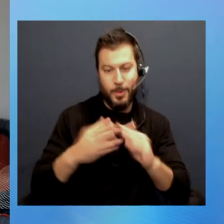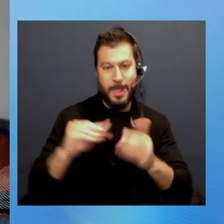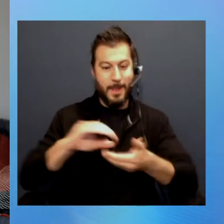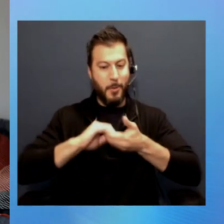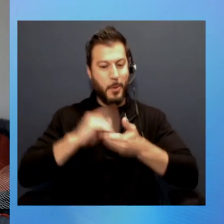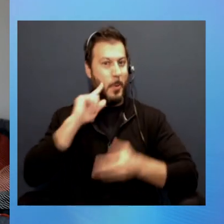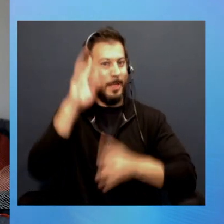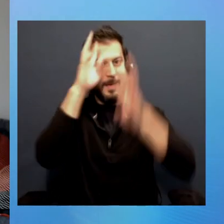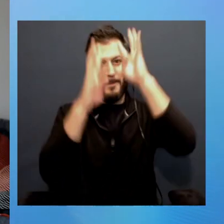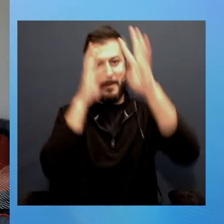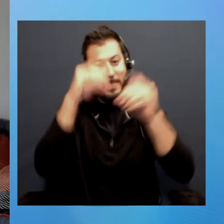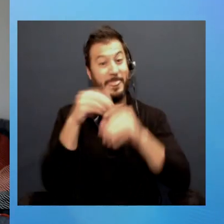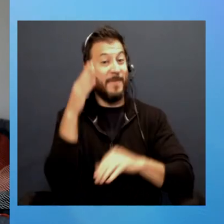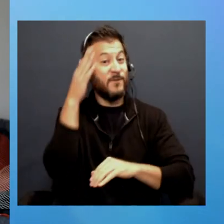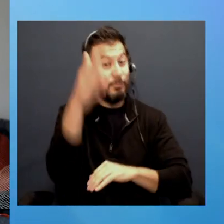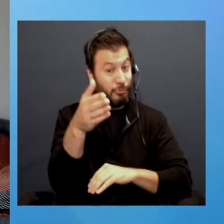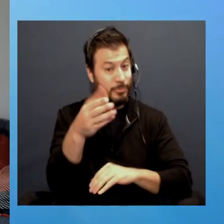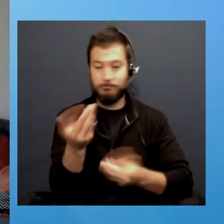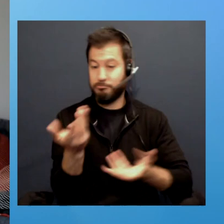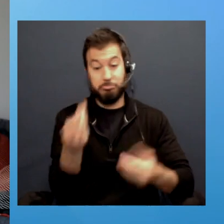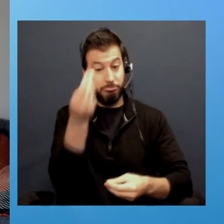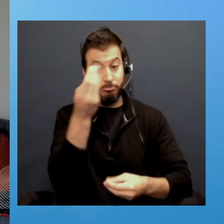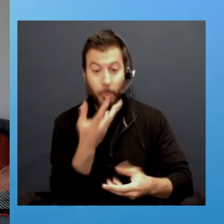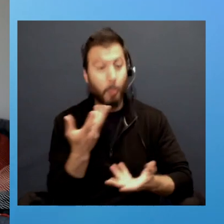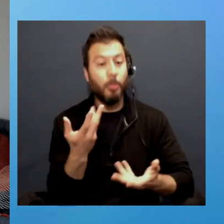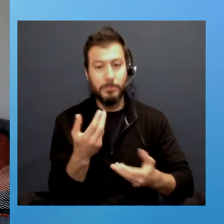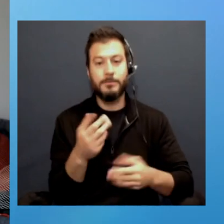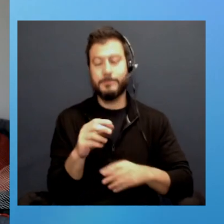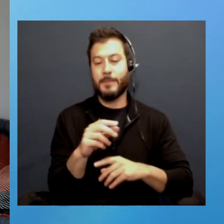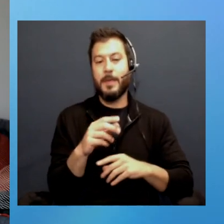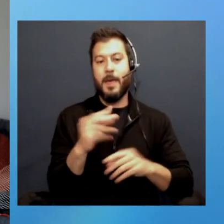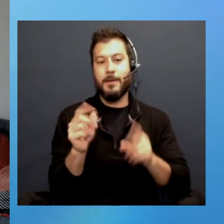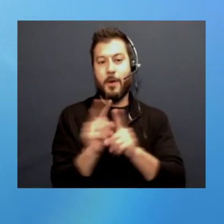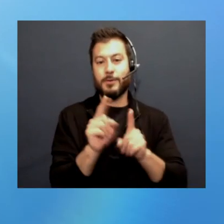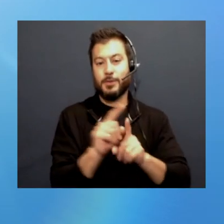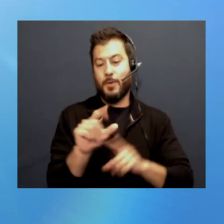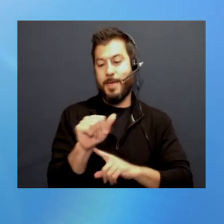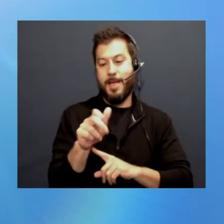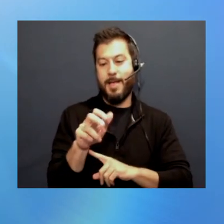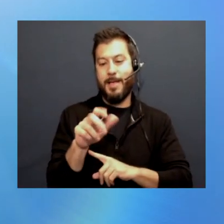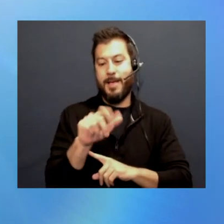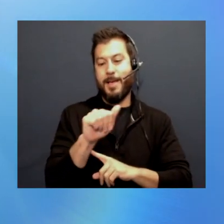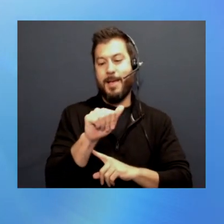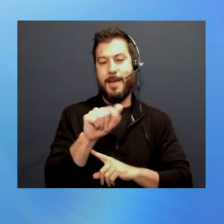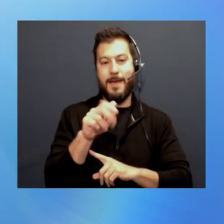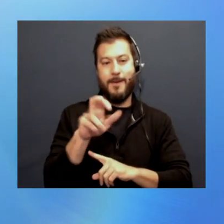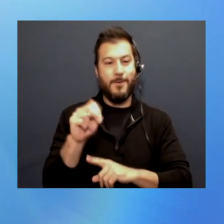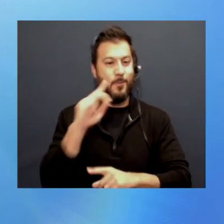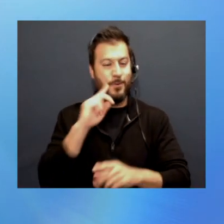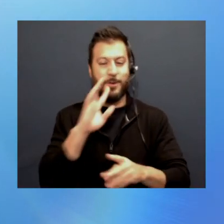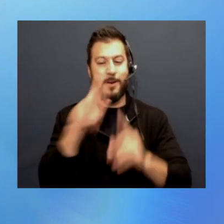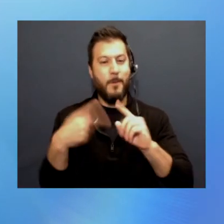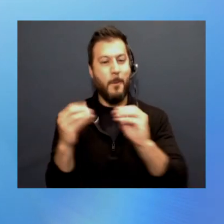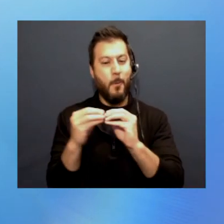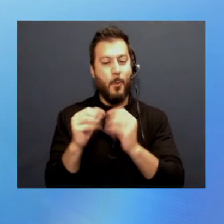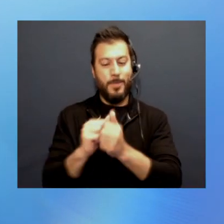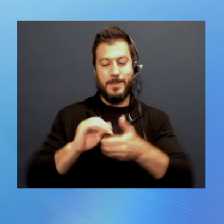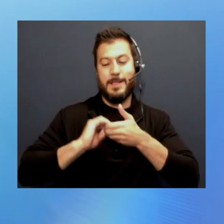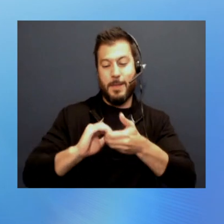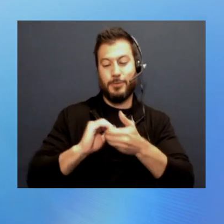solutions the community and partners will come up with in the future. On this note, Aaron will talk more about our collaboration with